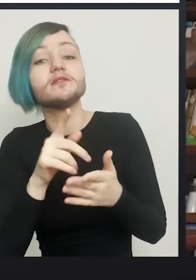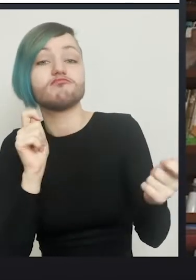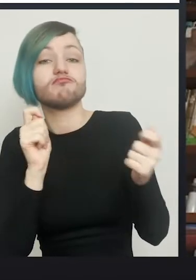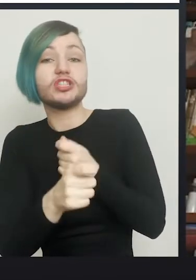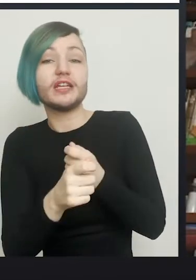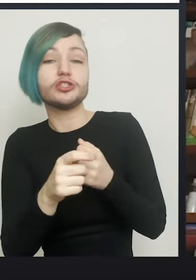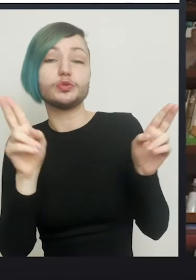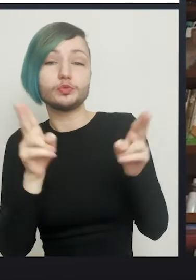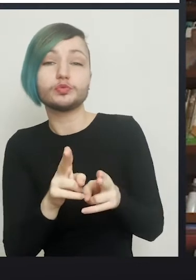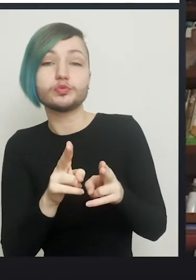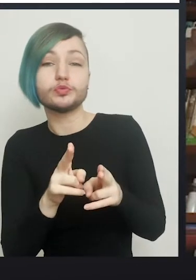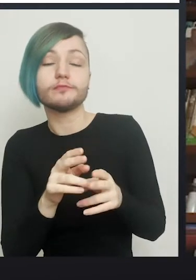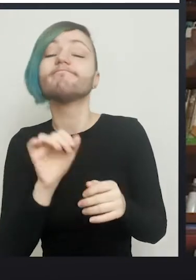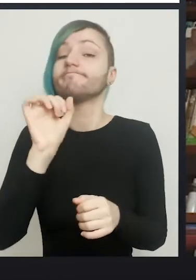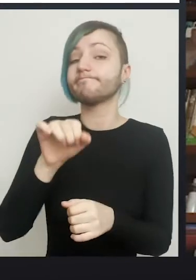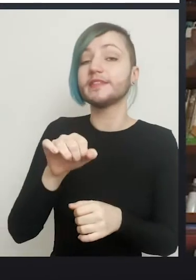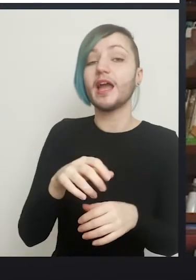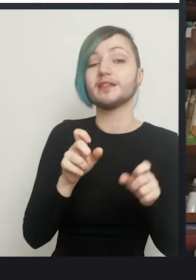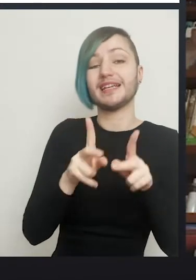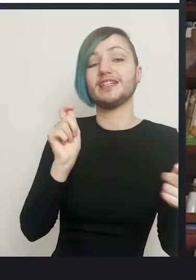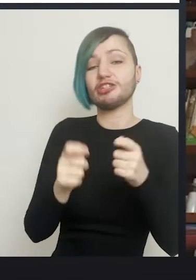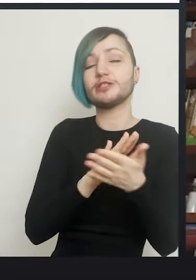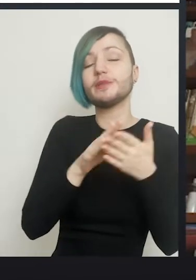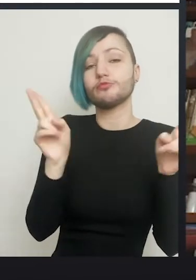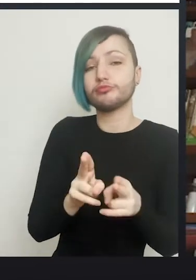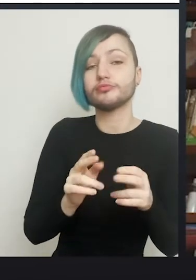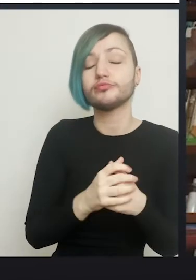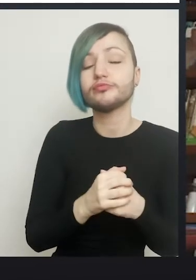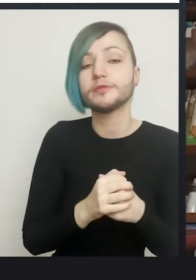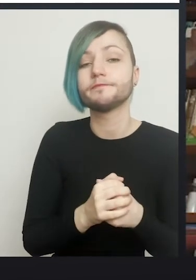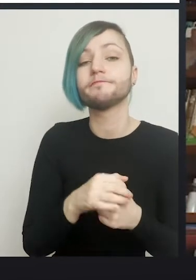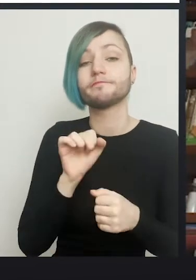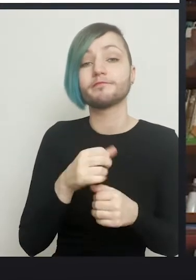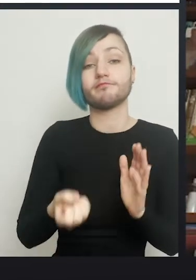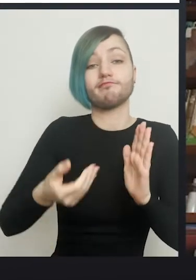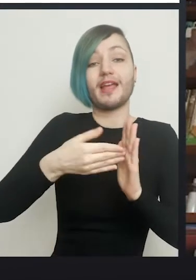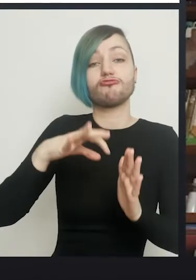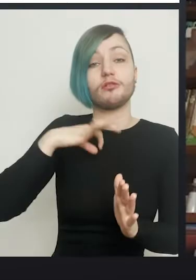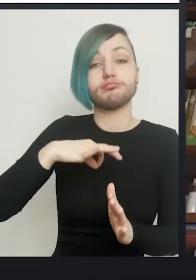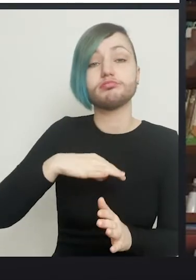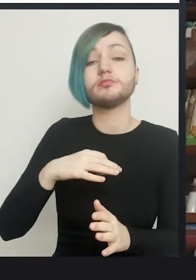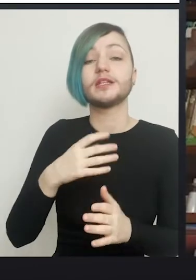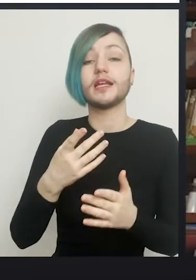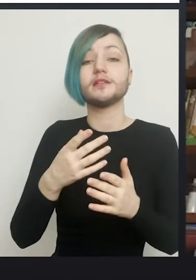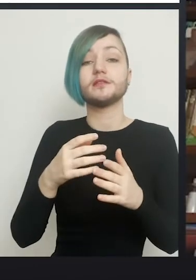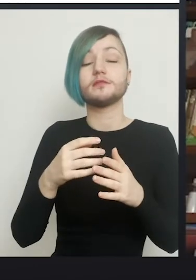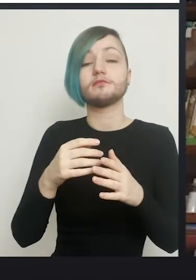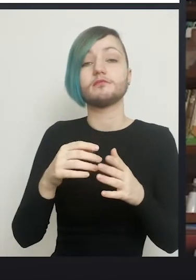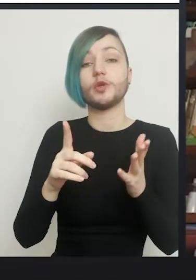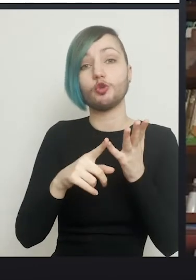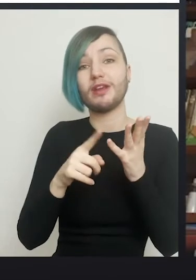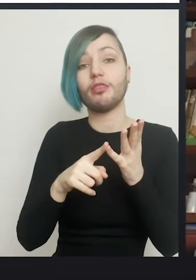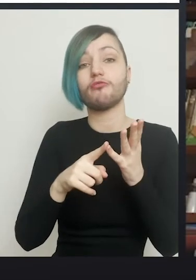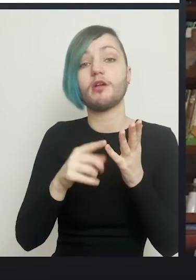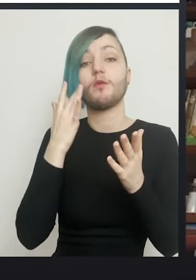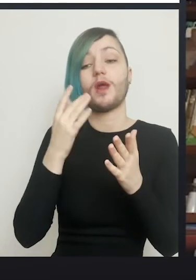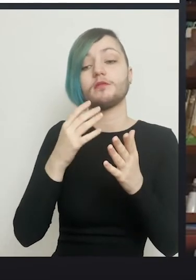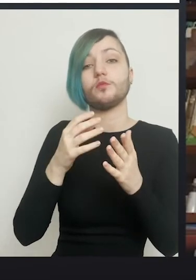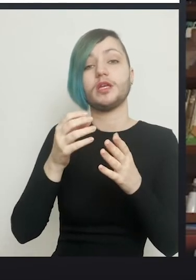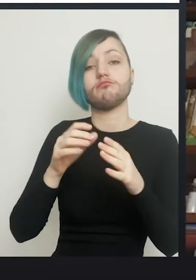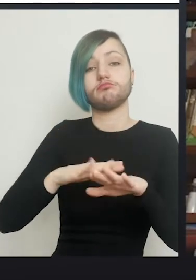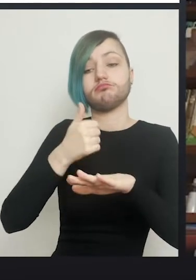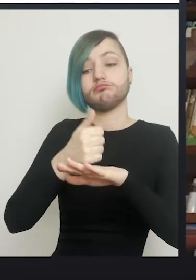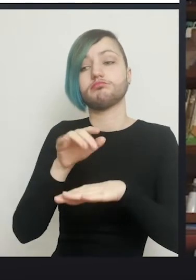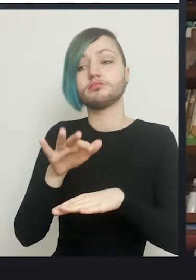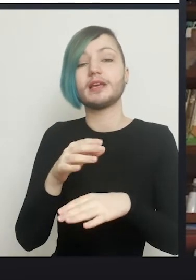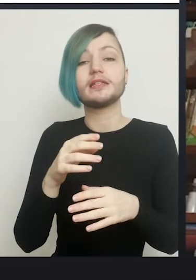That's reduced a lot. A bonus of that is that the urethra as we lay it forward is a pink, moist